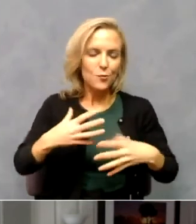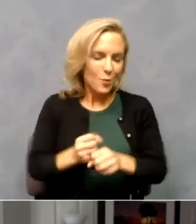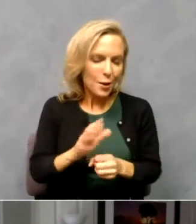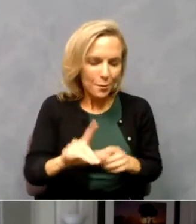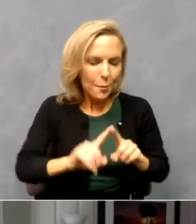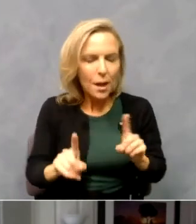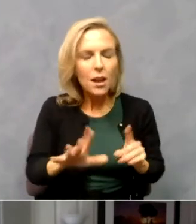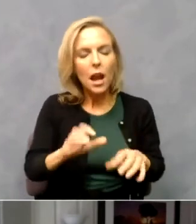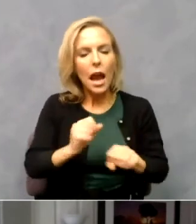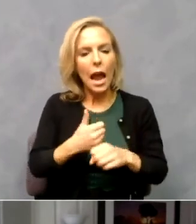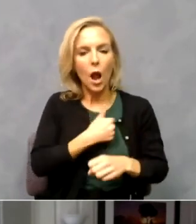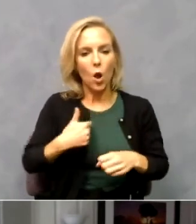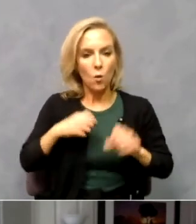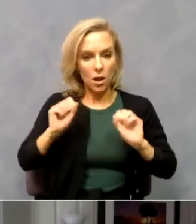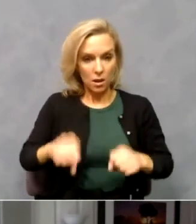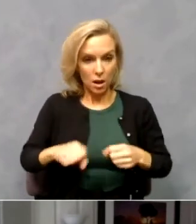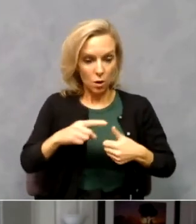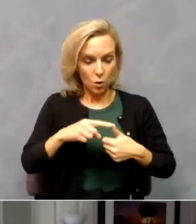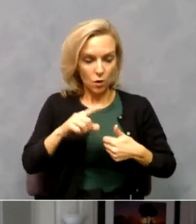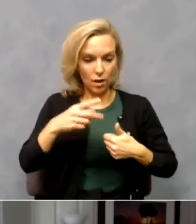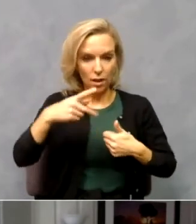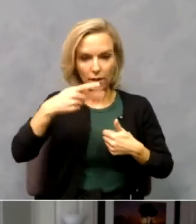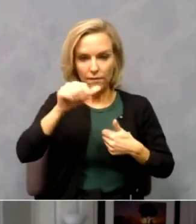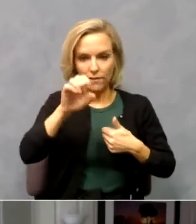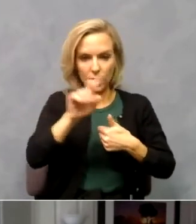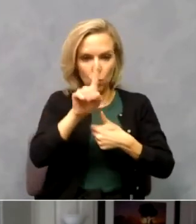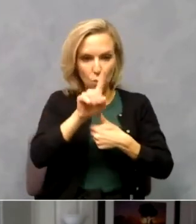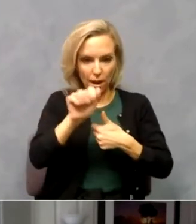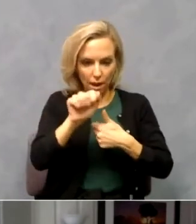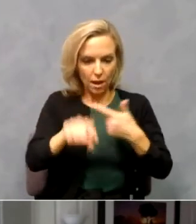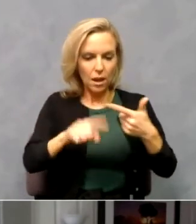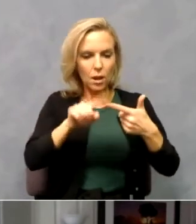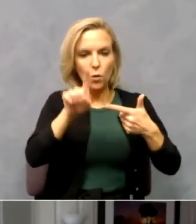phase one a and then phase one B and some of the different priorities that